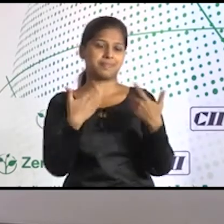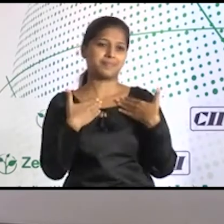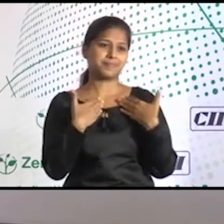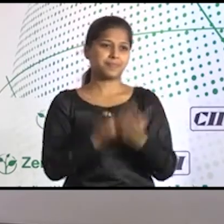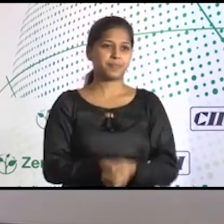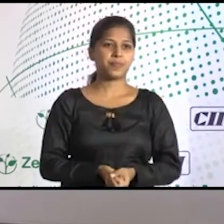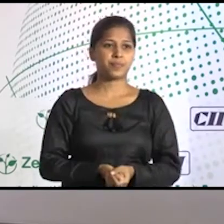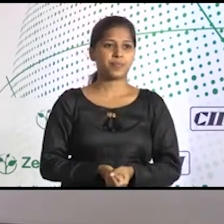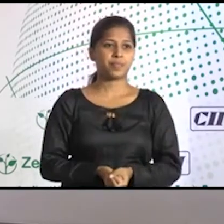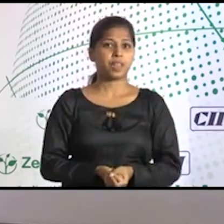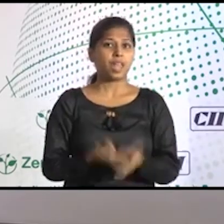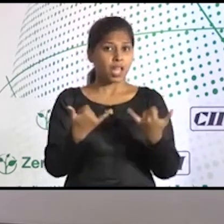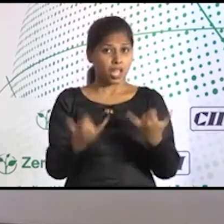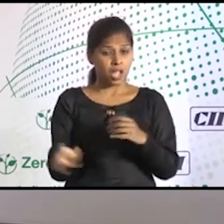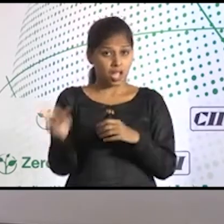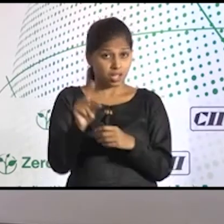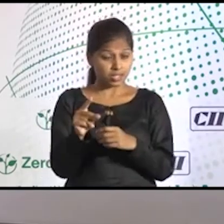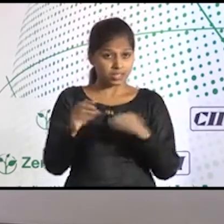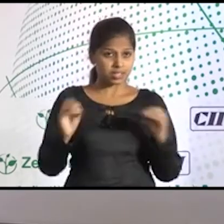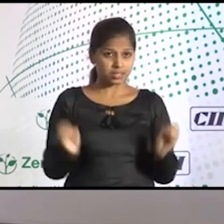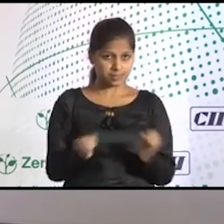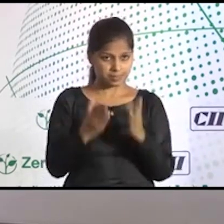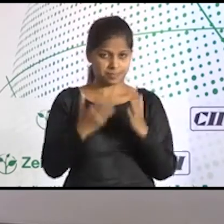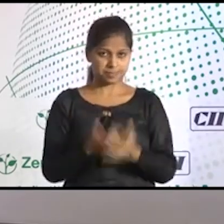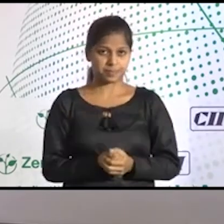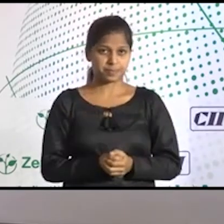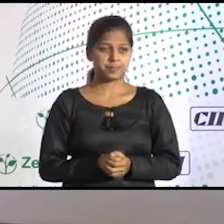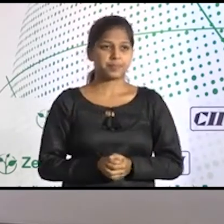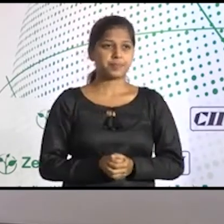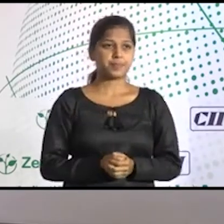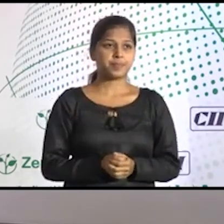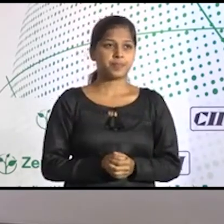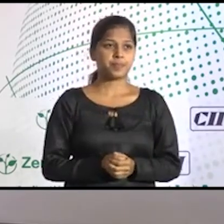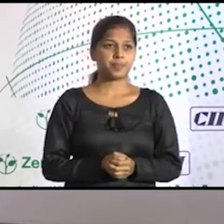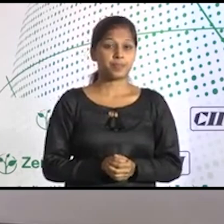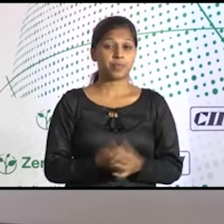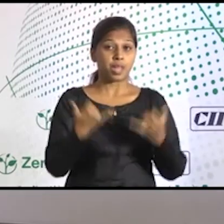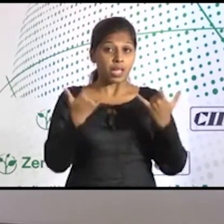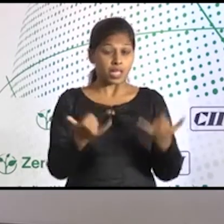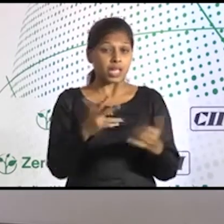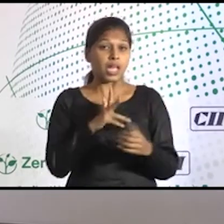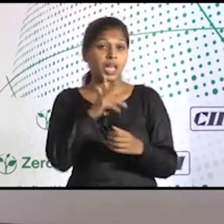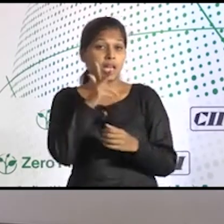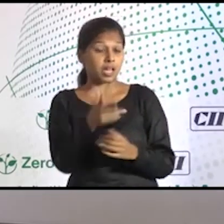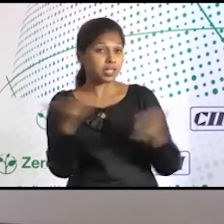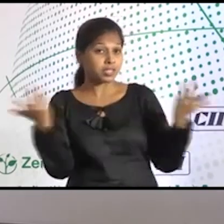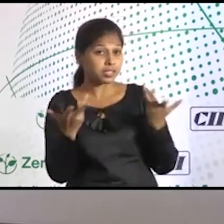And just as we're getting done, you'll know that it's time to go there and we'll try not hold you back from that.